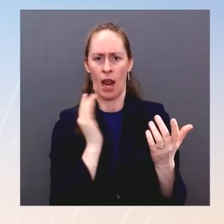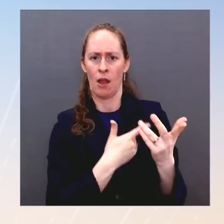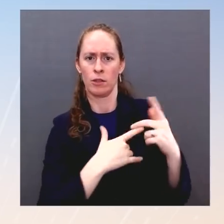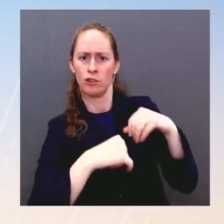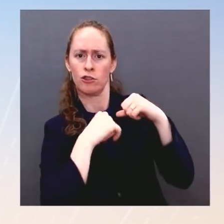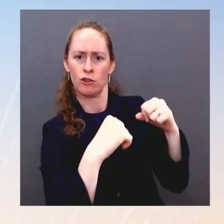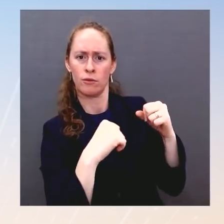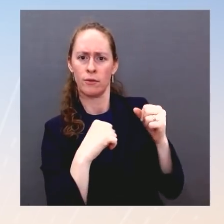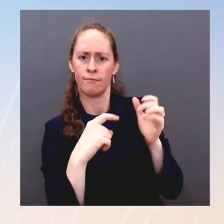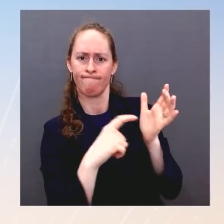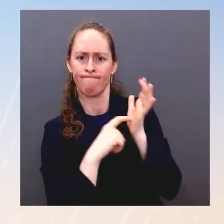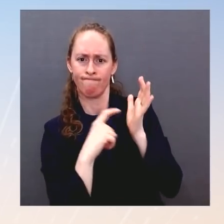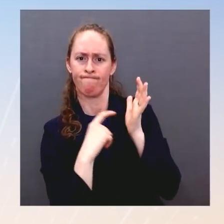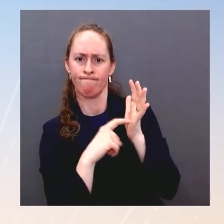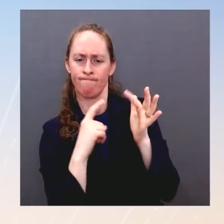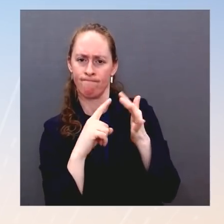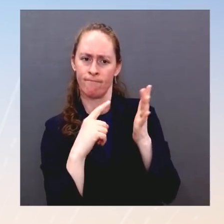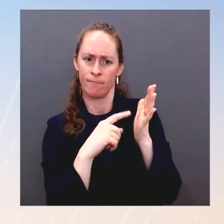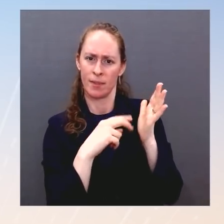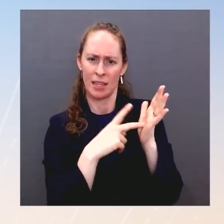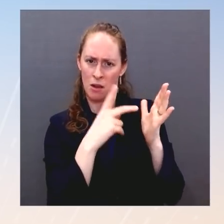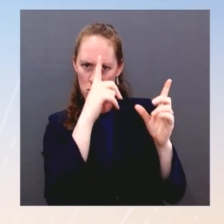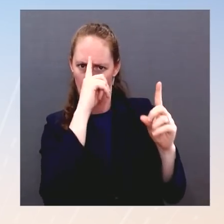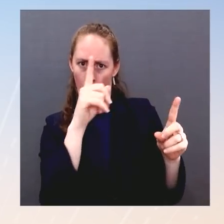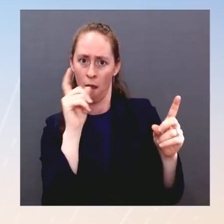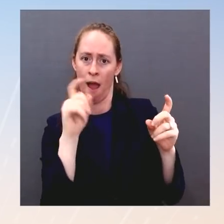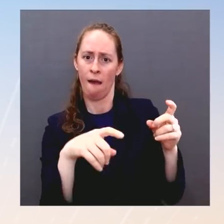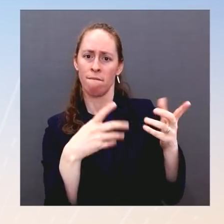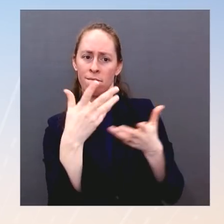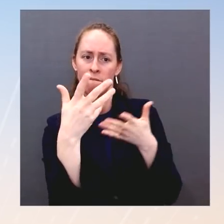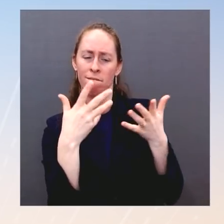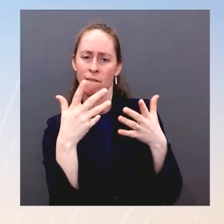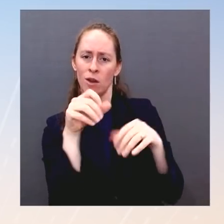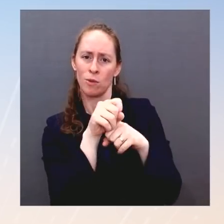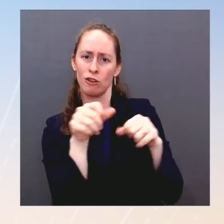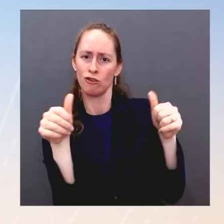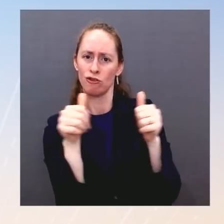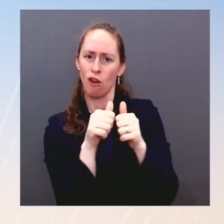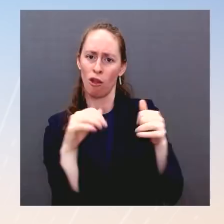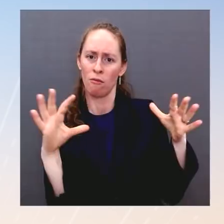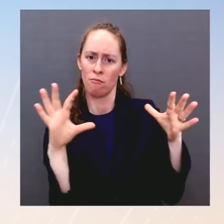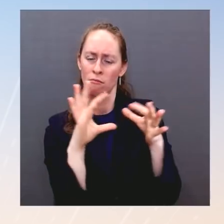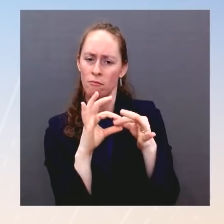around the world requires us to engage with countries, even where we have strong disagreements,